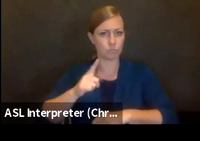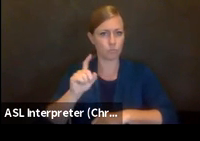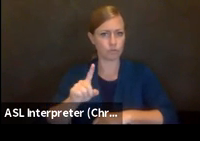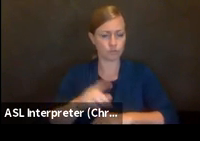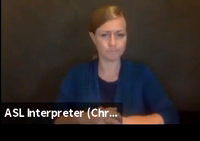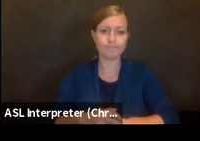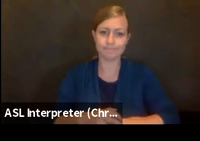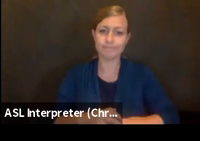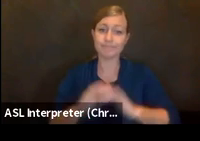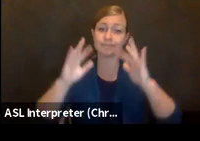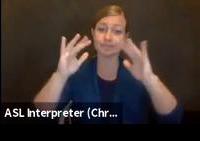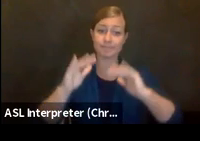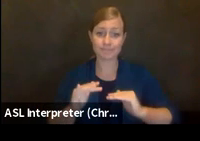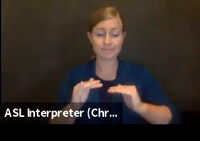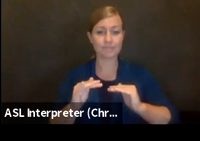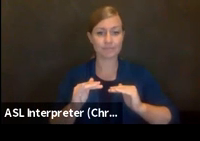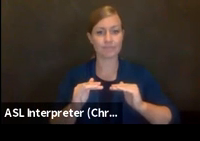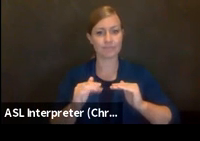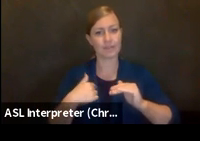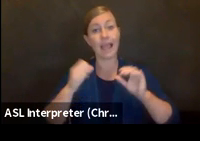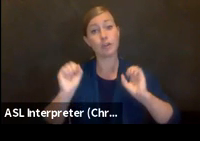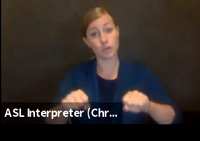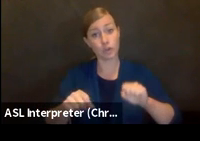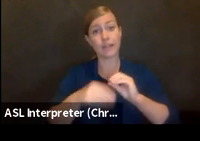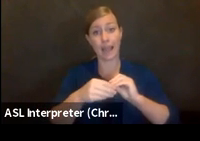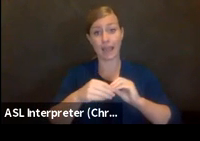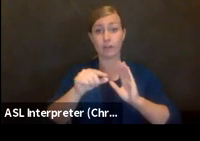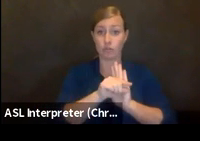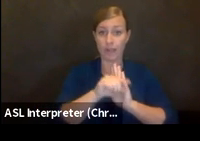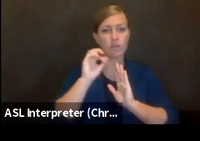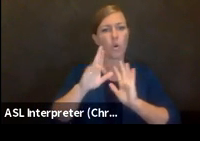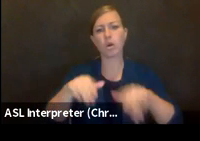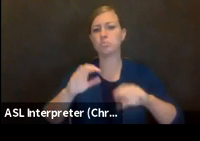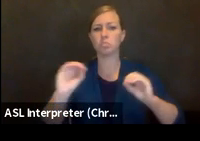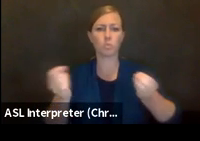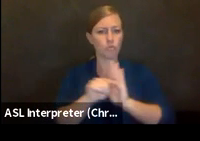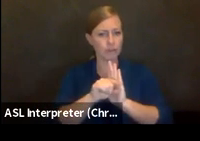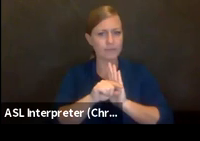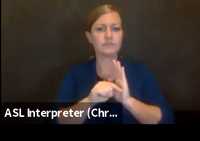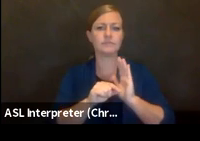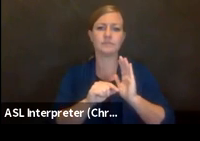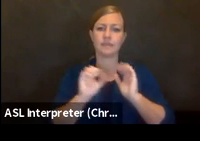ESD 189 - Amy Colburn: So if I keep scrolling down so I could. Great. This I could give it point values or I can just keep it unrated I could attach a rubric.